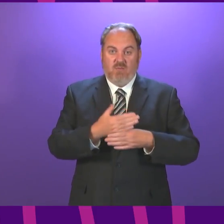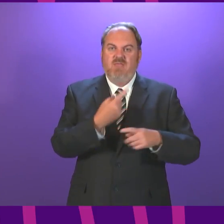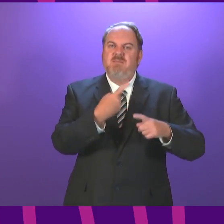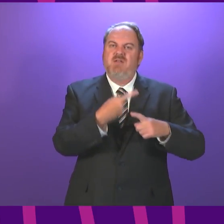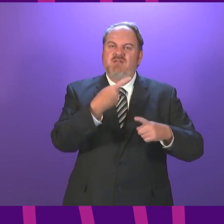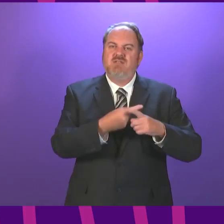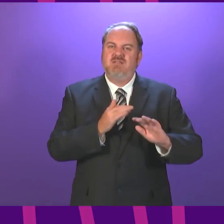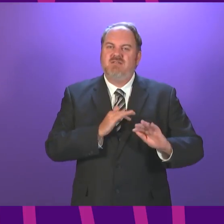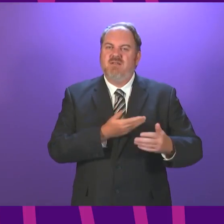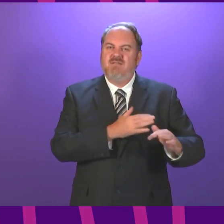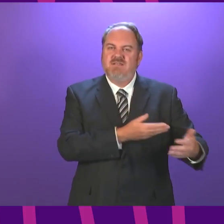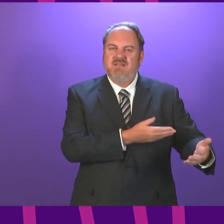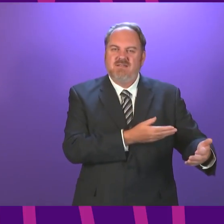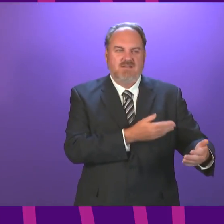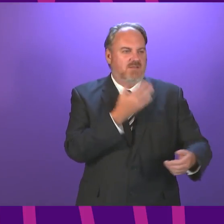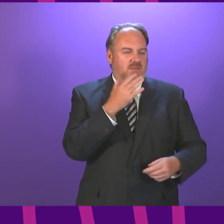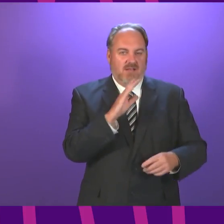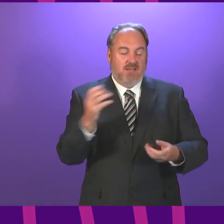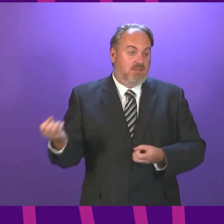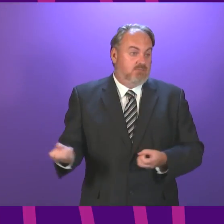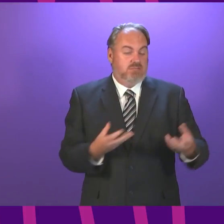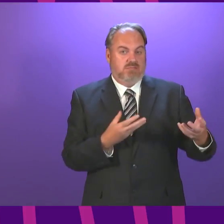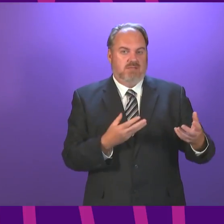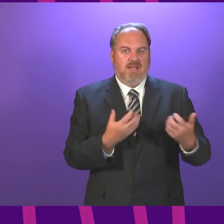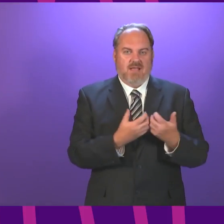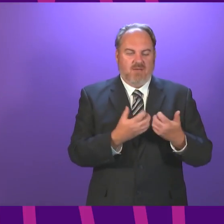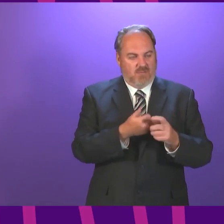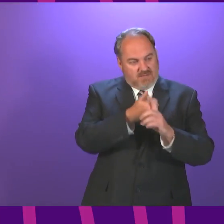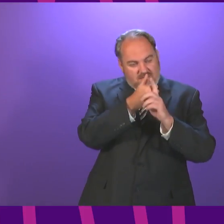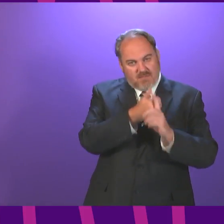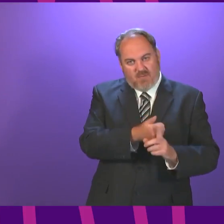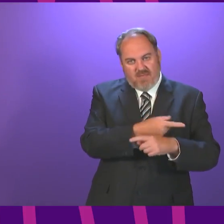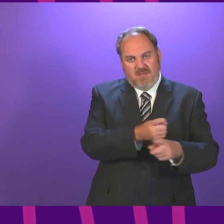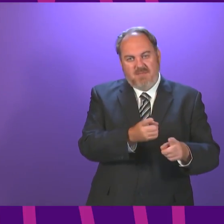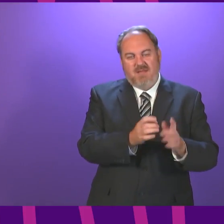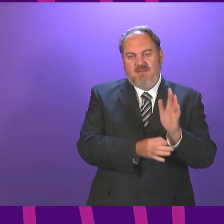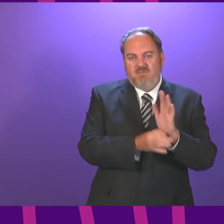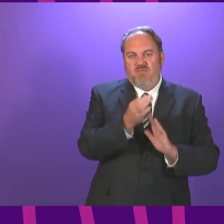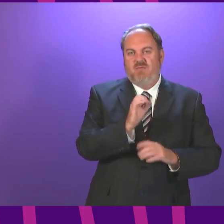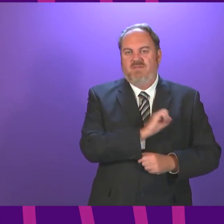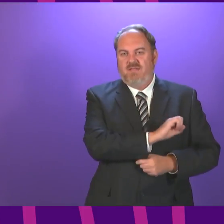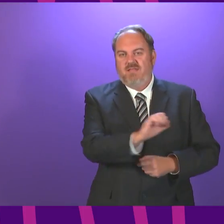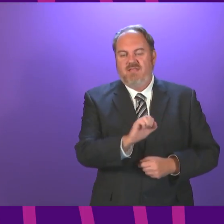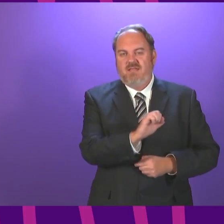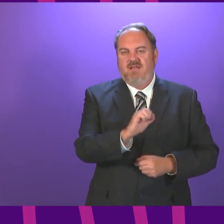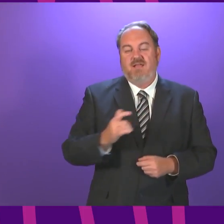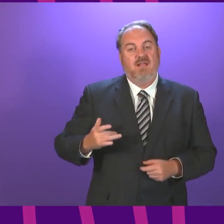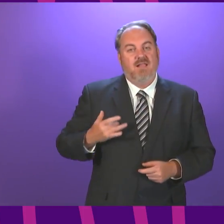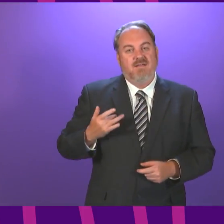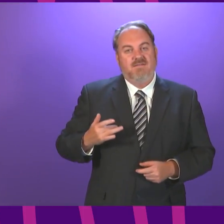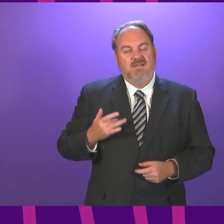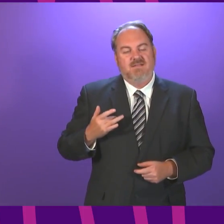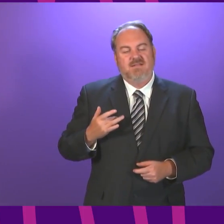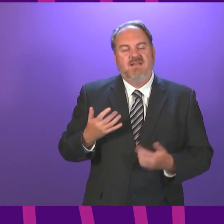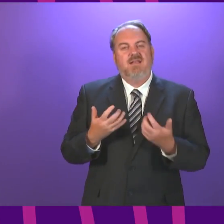work to get people into treatment and to improve their life chances is our work on what are